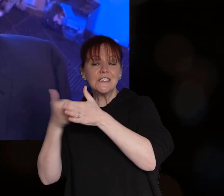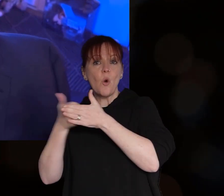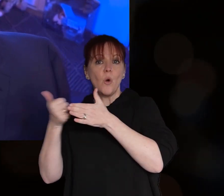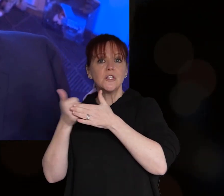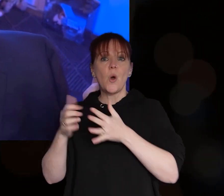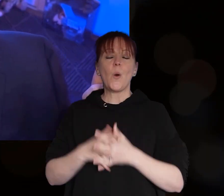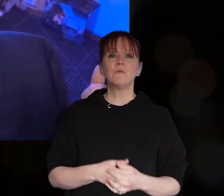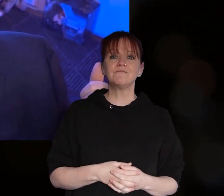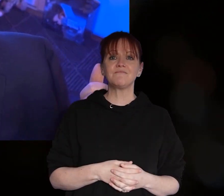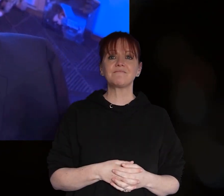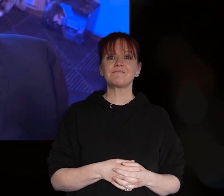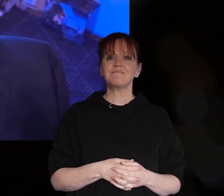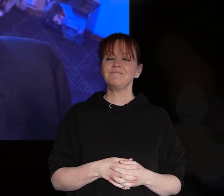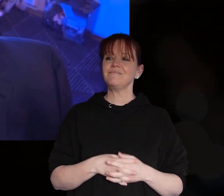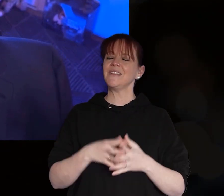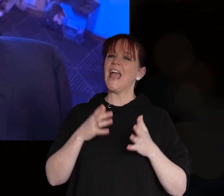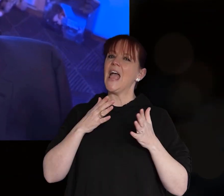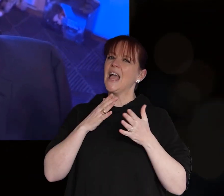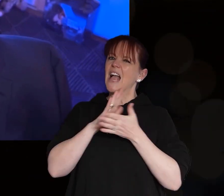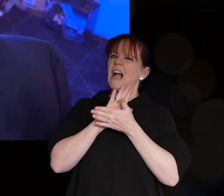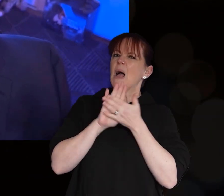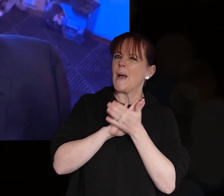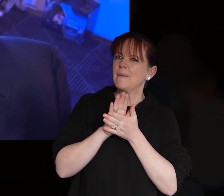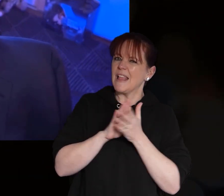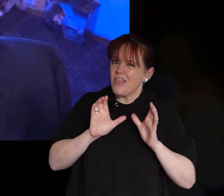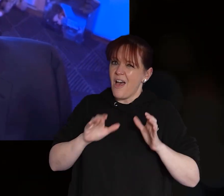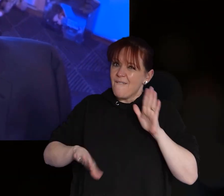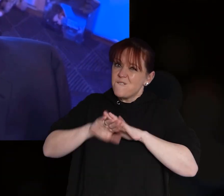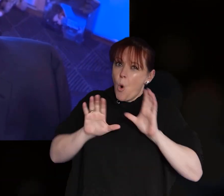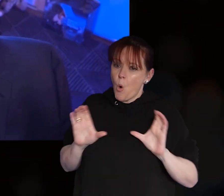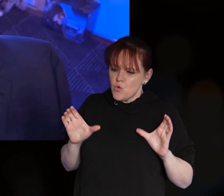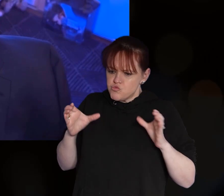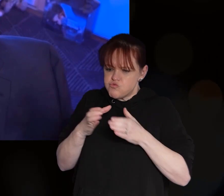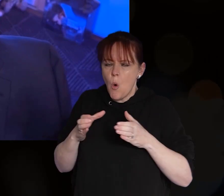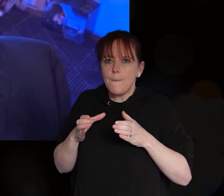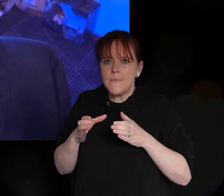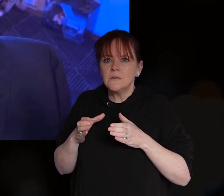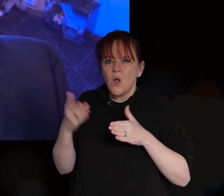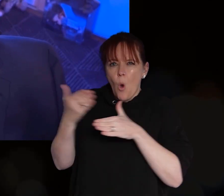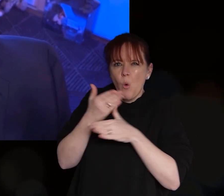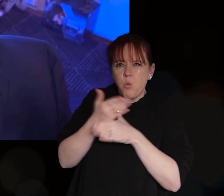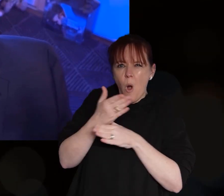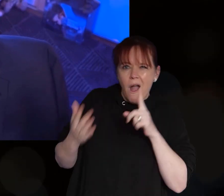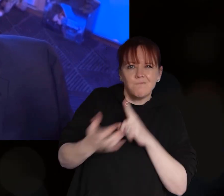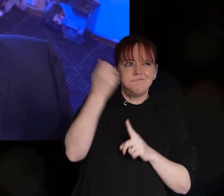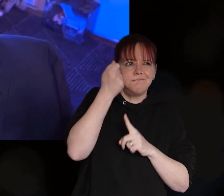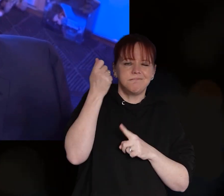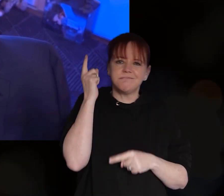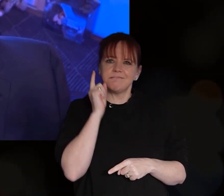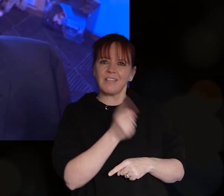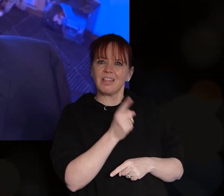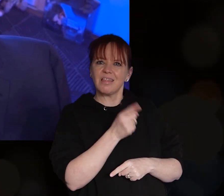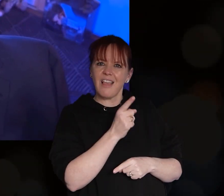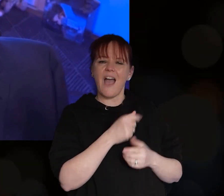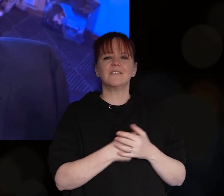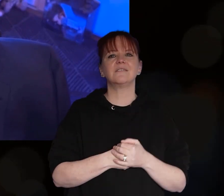As always, it takes a village and for this game in particular the successes are down to the work of the whole studio